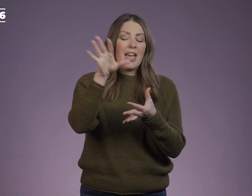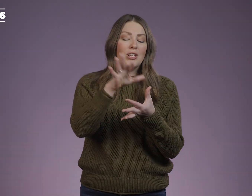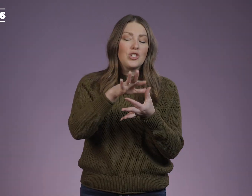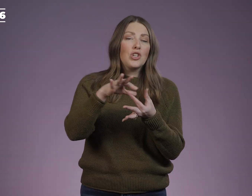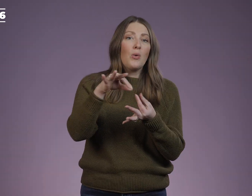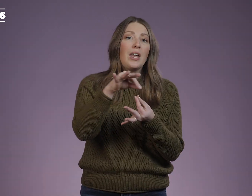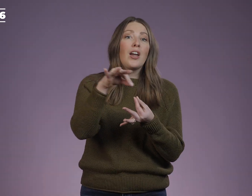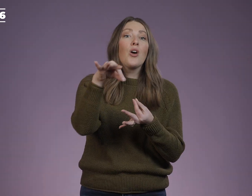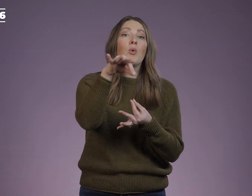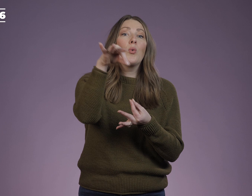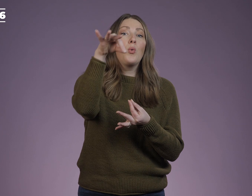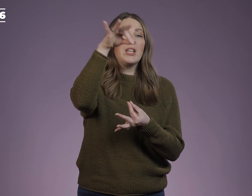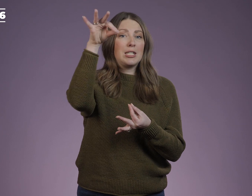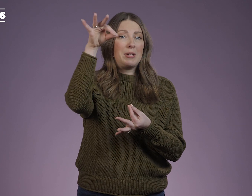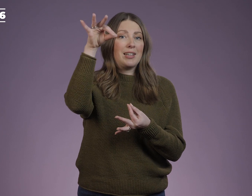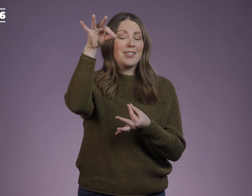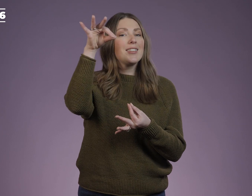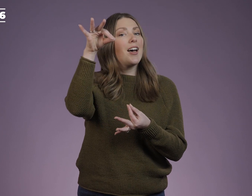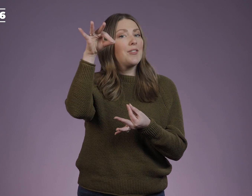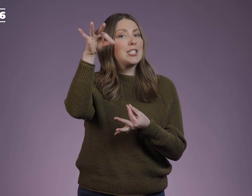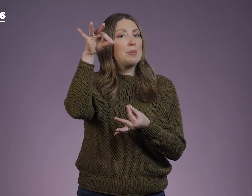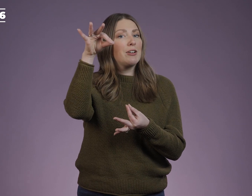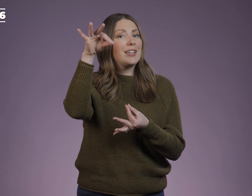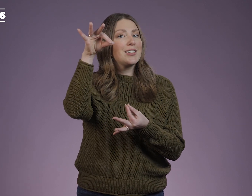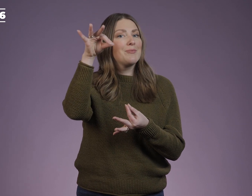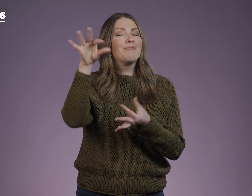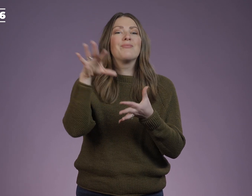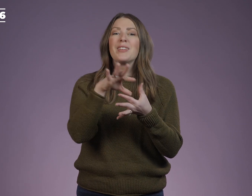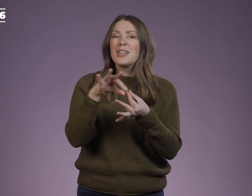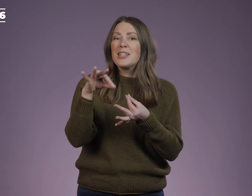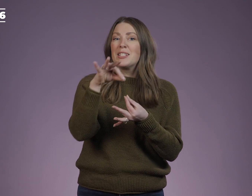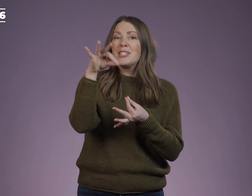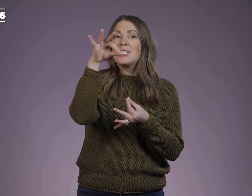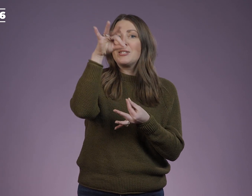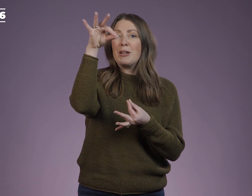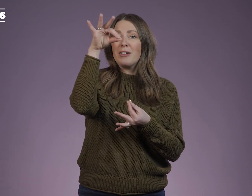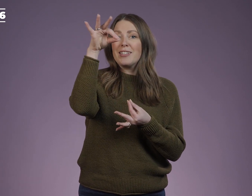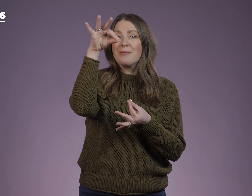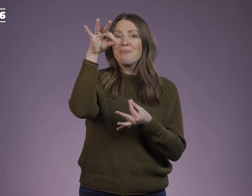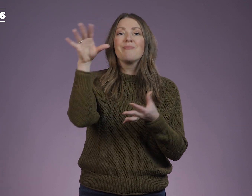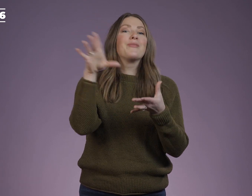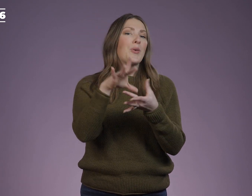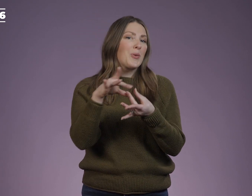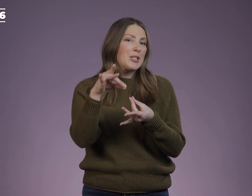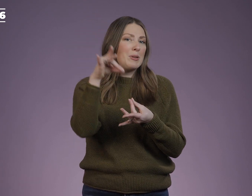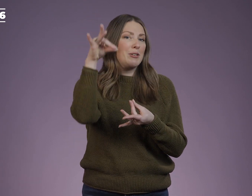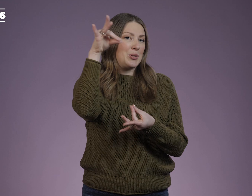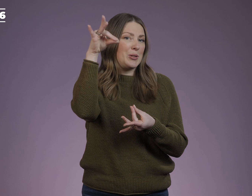and it's showing wispiness of a spirit. Spirit or spiritual